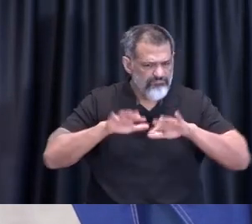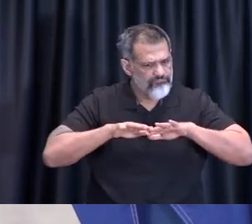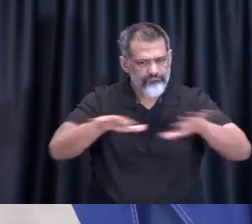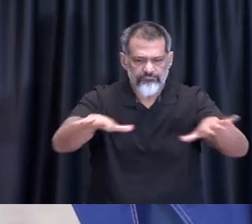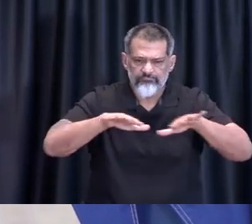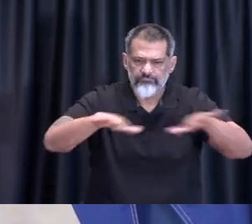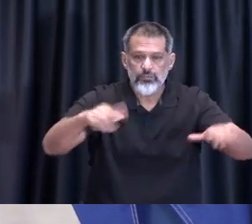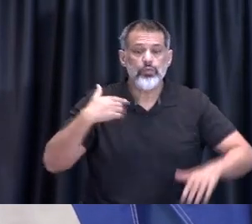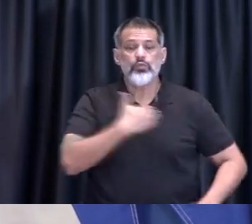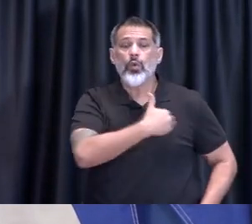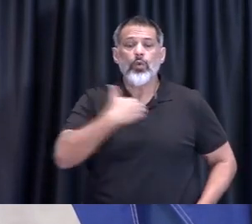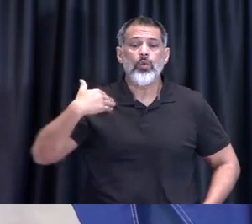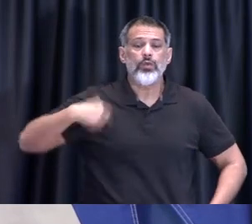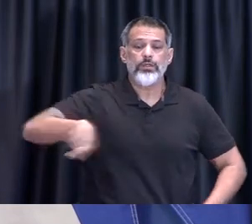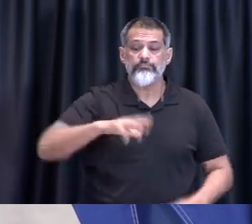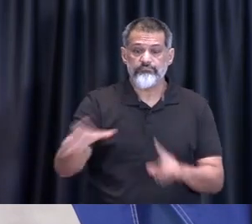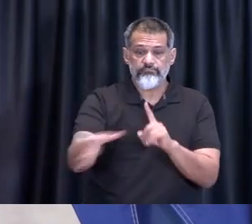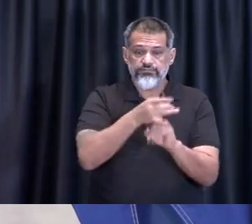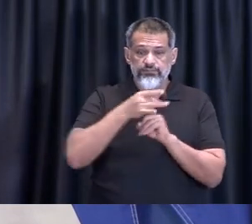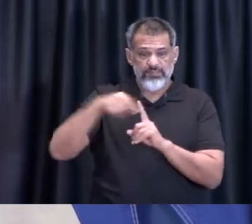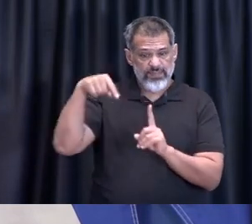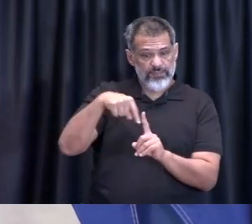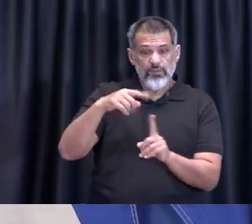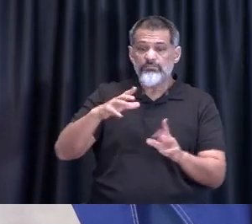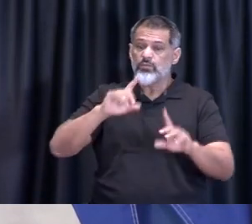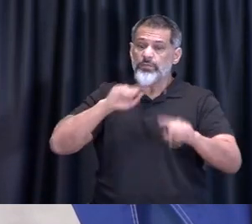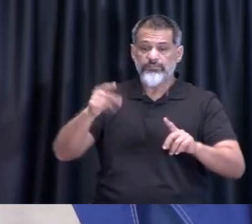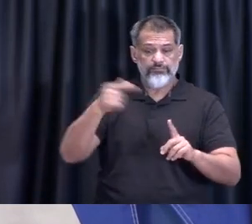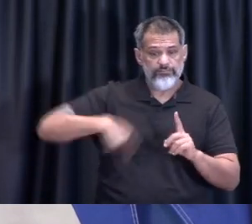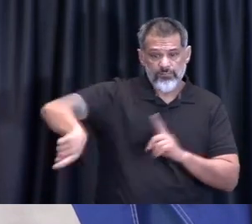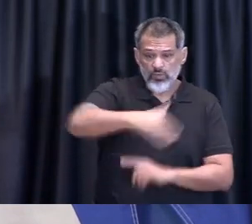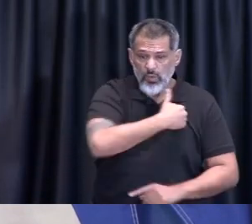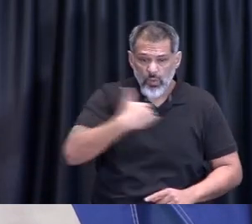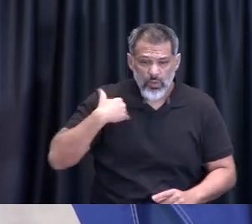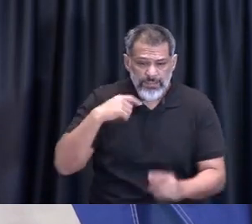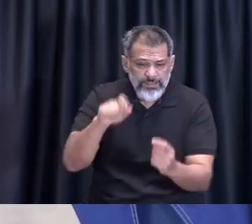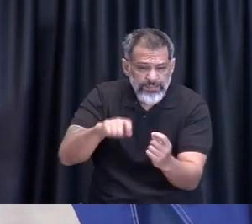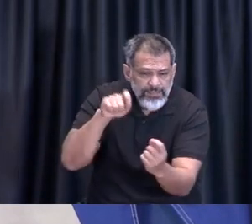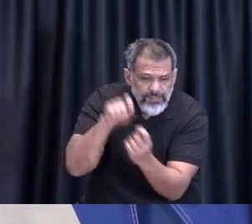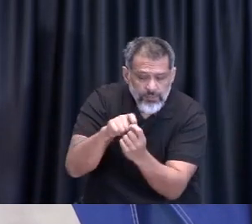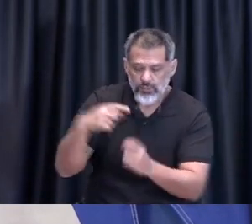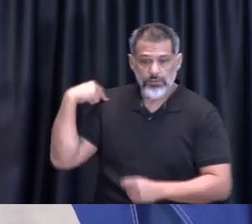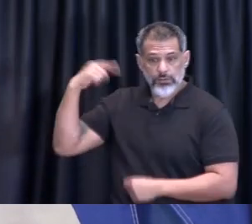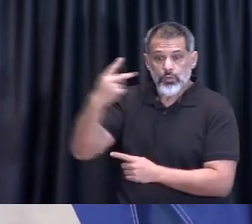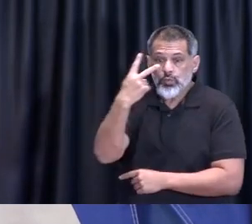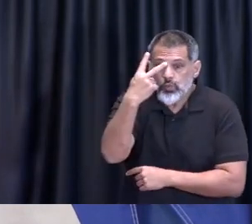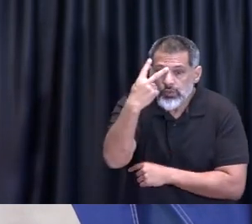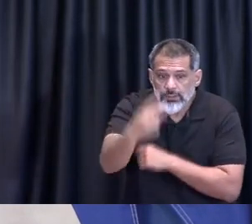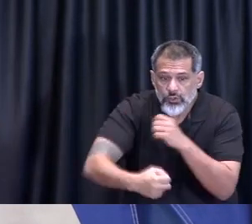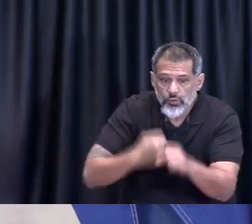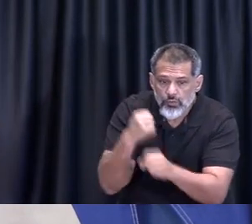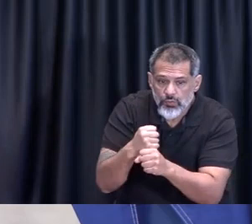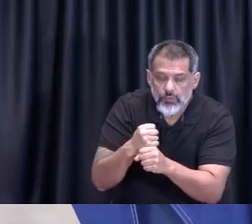unknown and deadly virus was reported in Toronto exactly two years ago today. I want to acknowledge the real tragedy